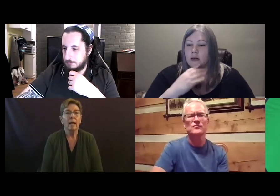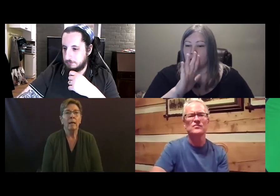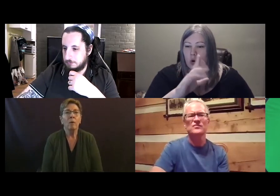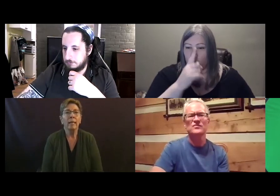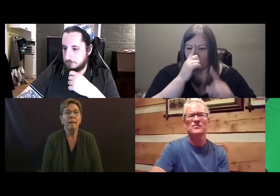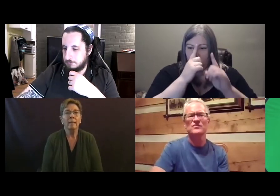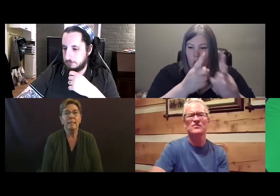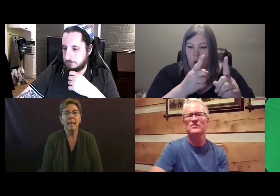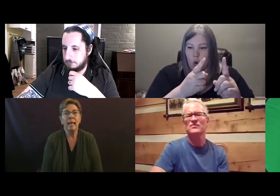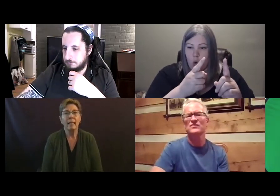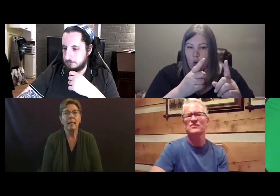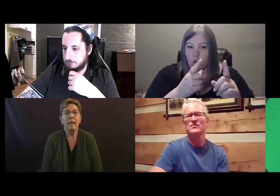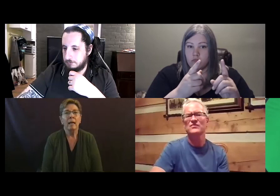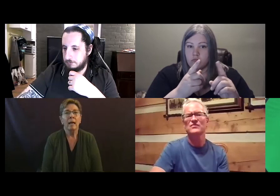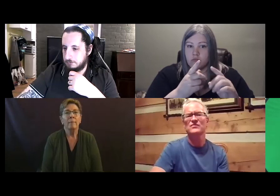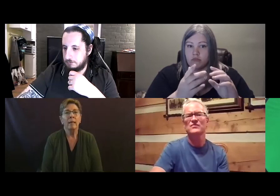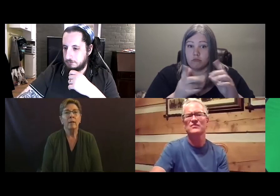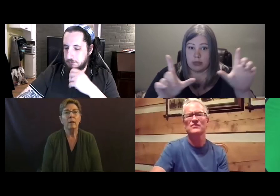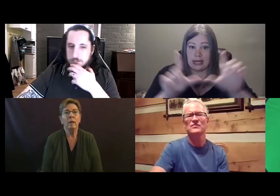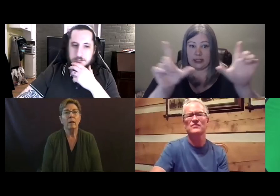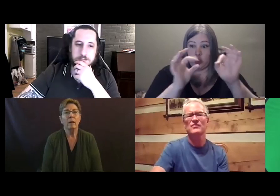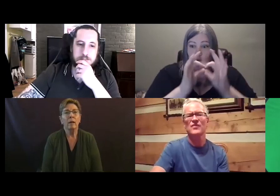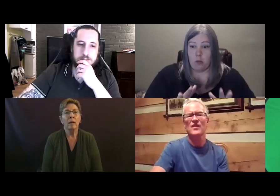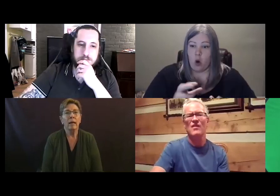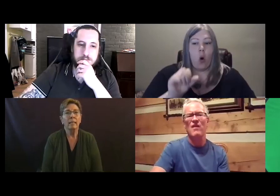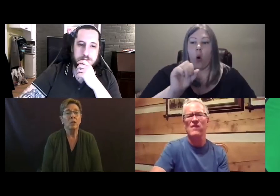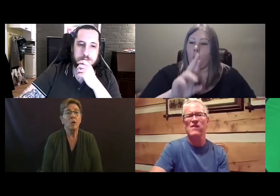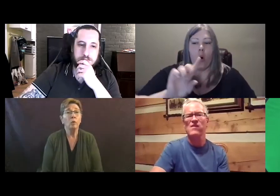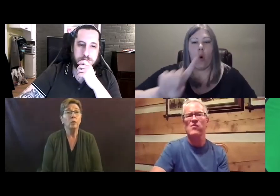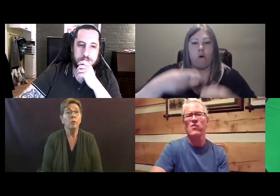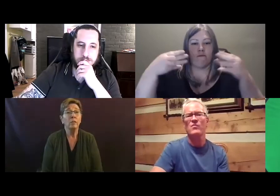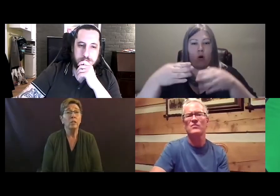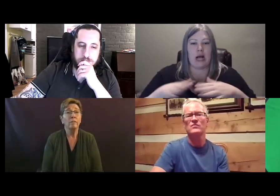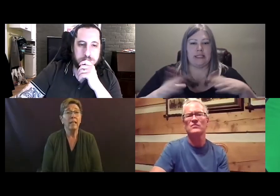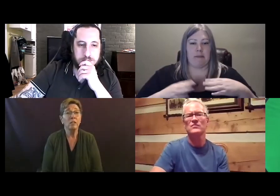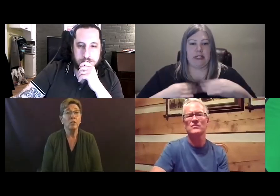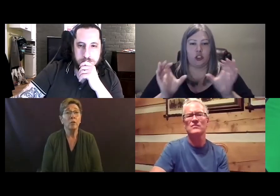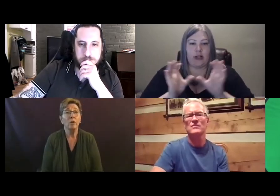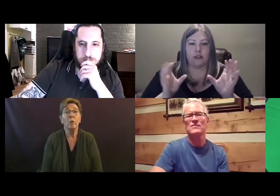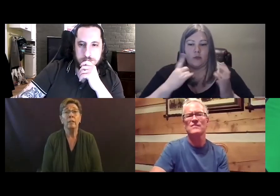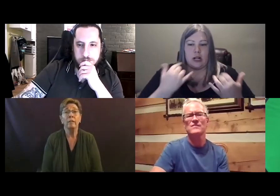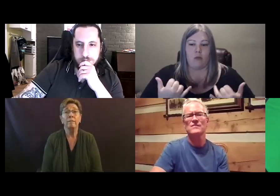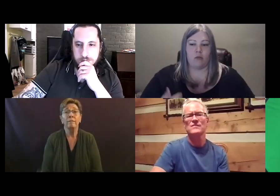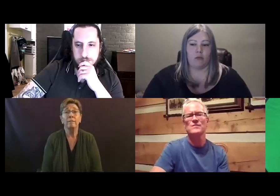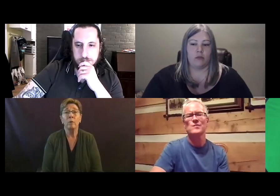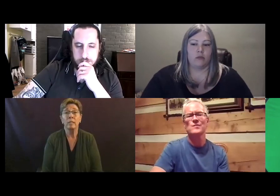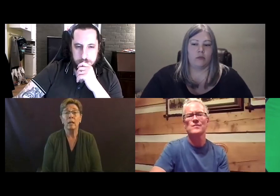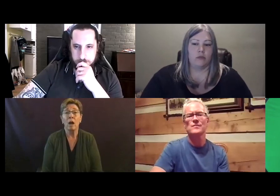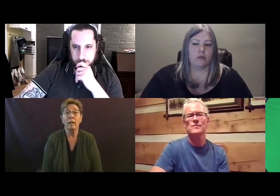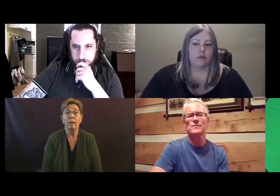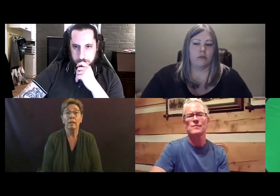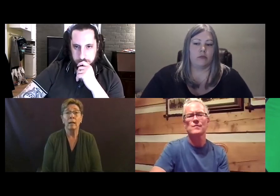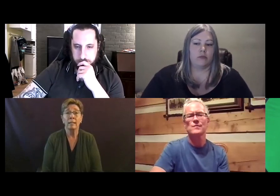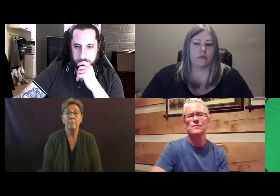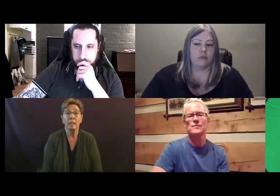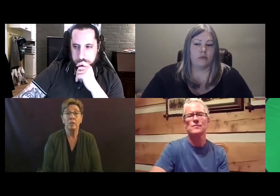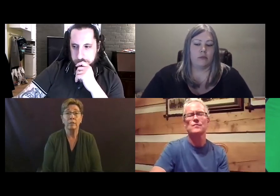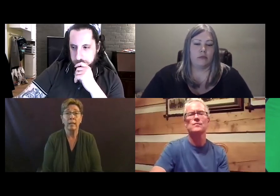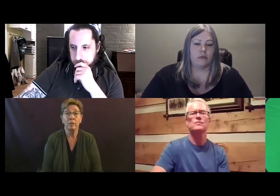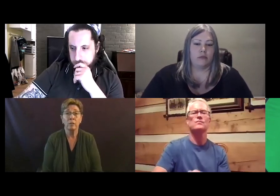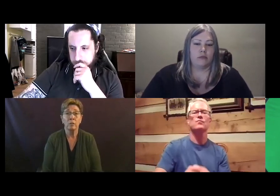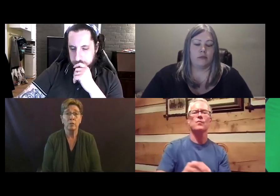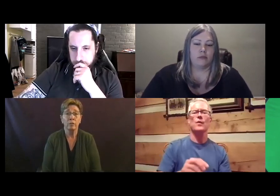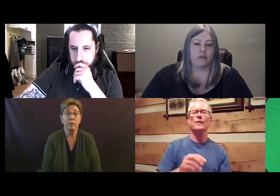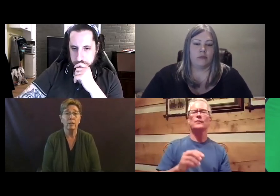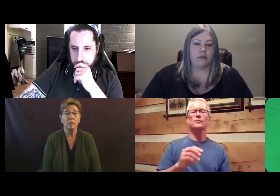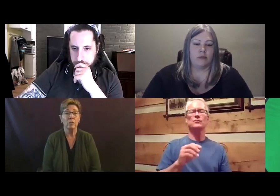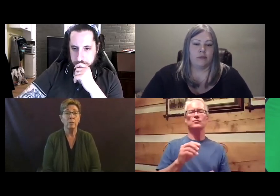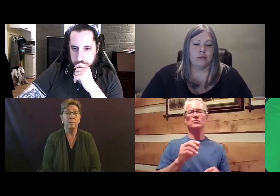Ody said Is the goal to achieve licensing or are you only focusing on accepting new